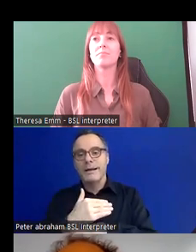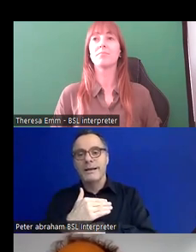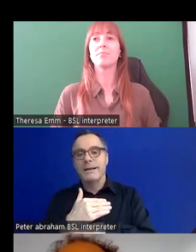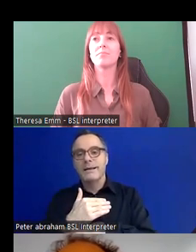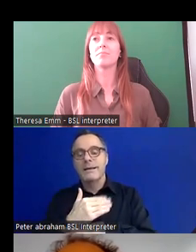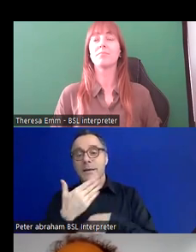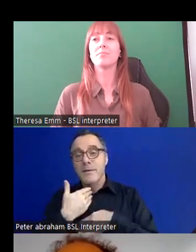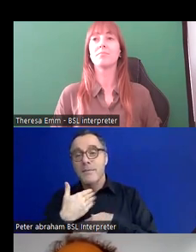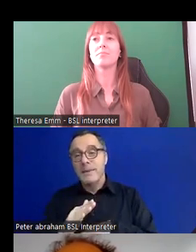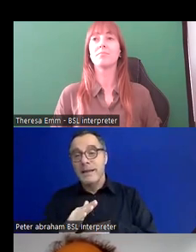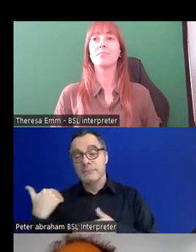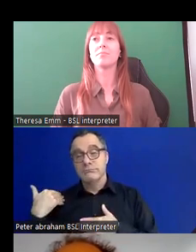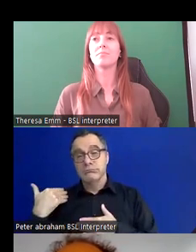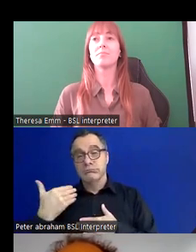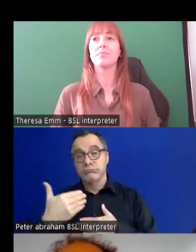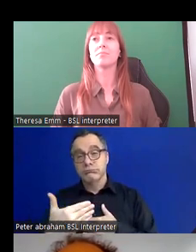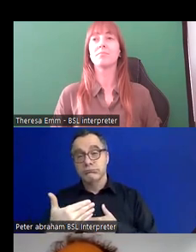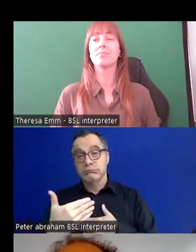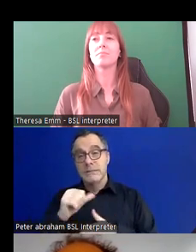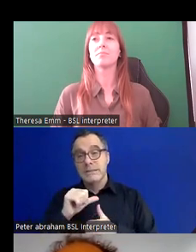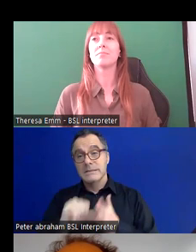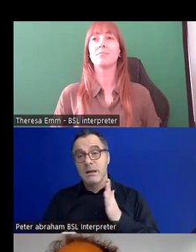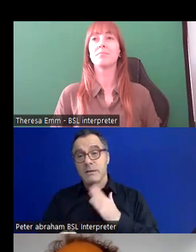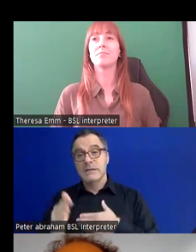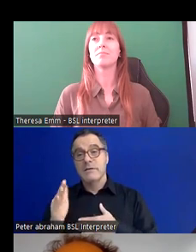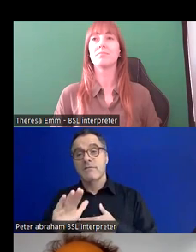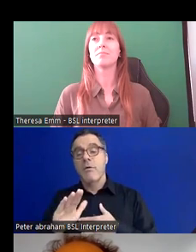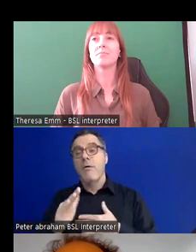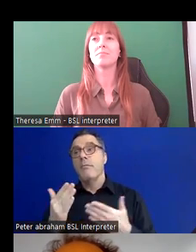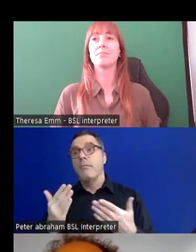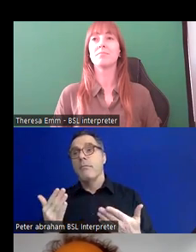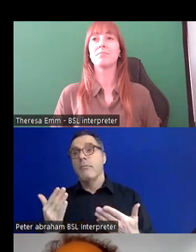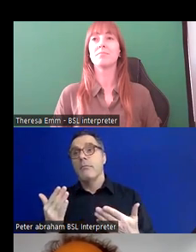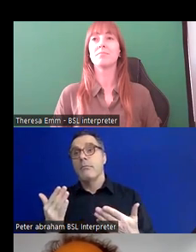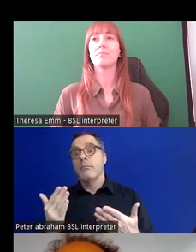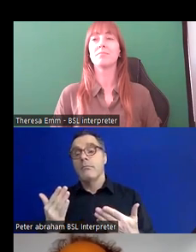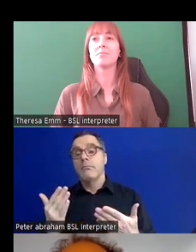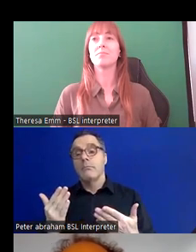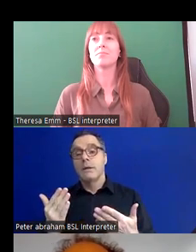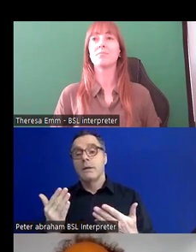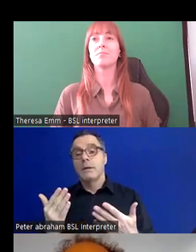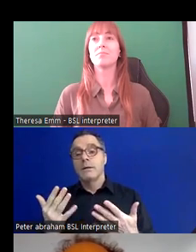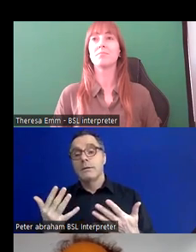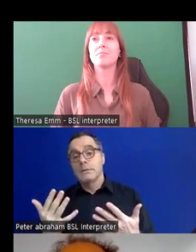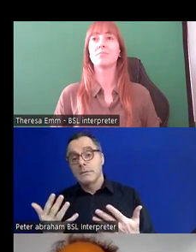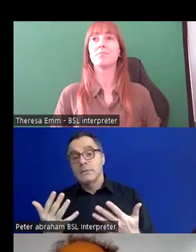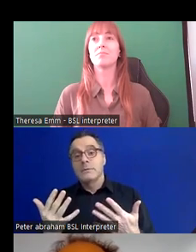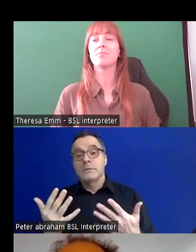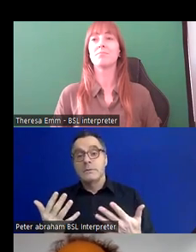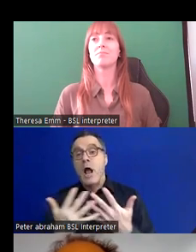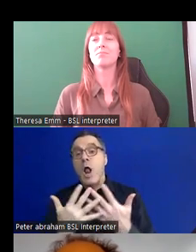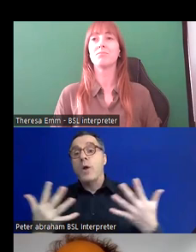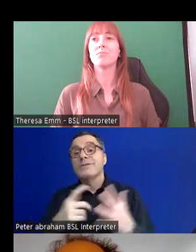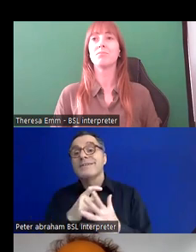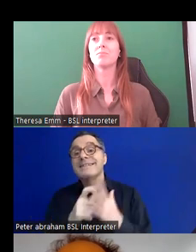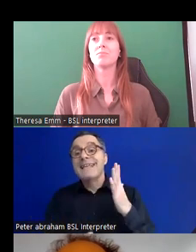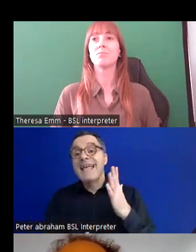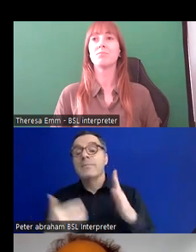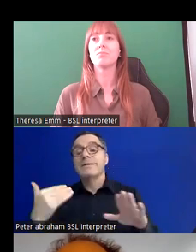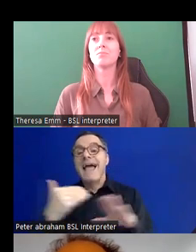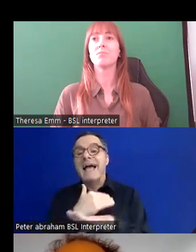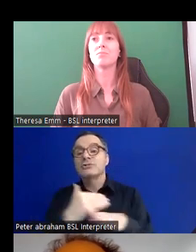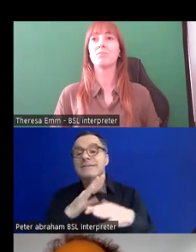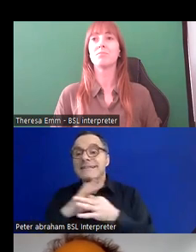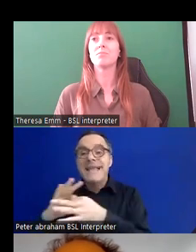happened over time. Beginning from the Disabled Action Network materials were in this section.